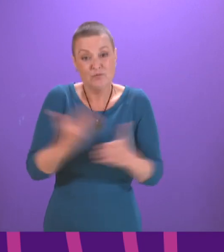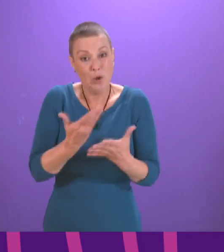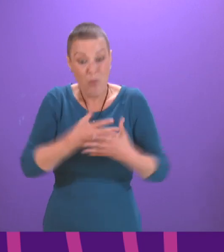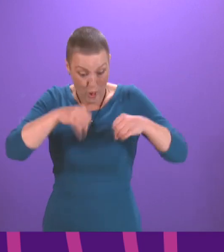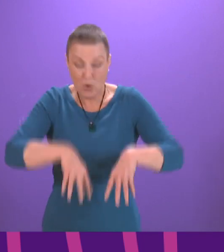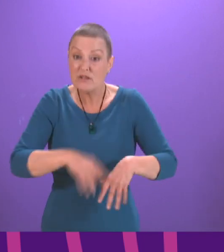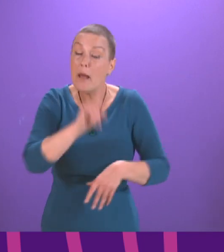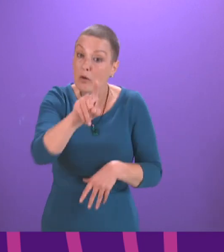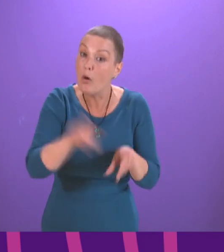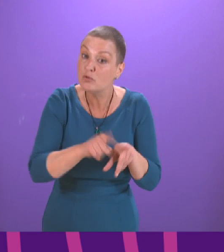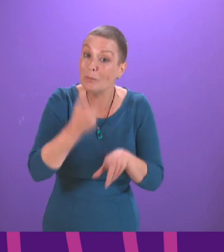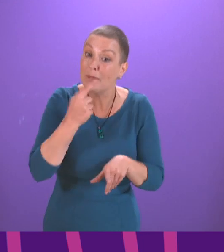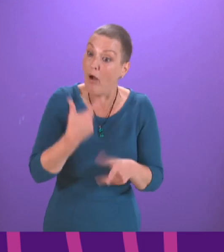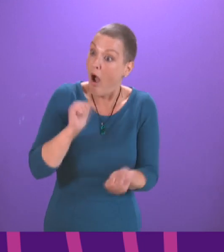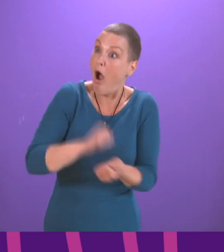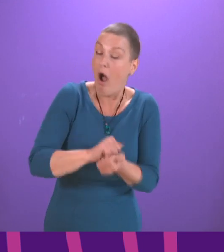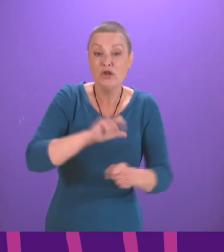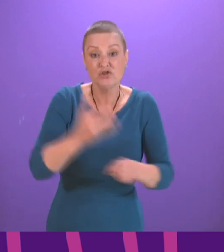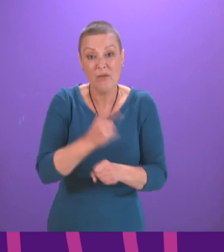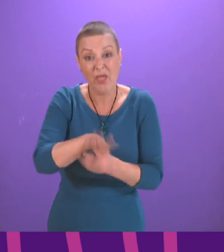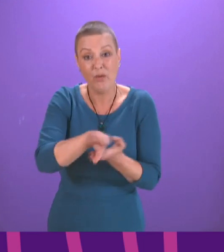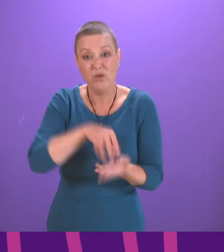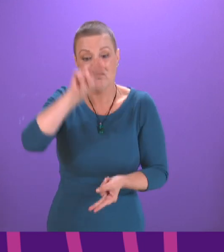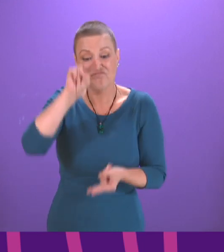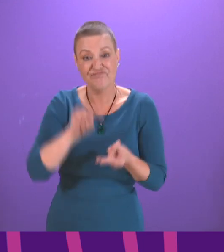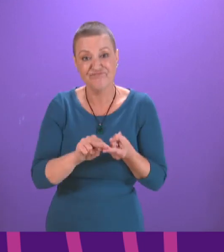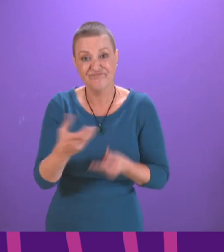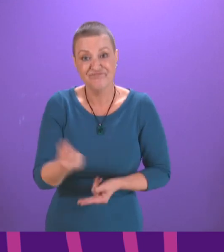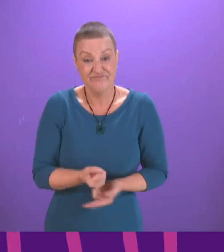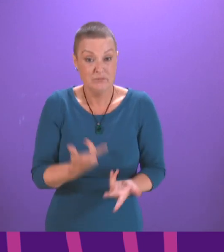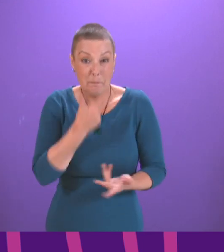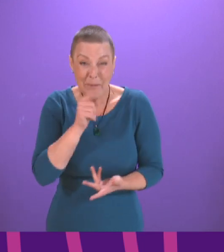who keep their jobs will experience significant reductions in their incomes. Even people on